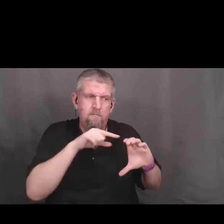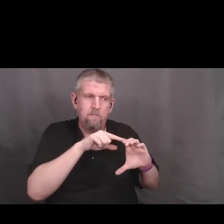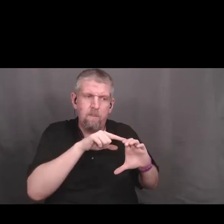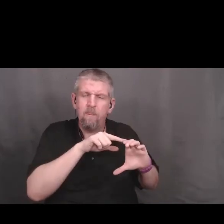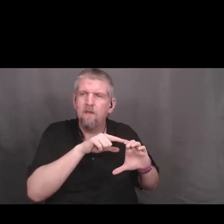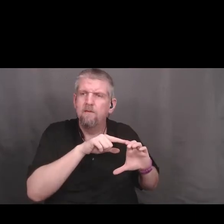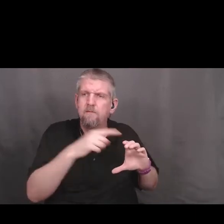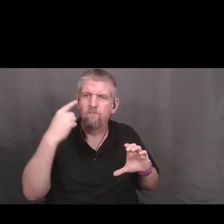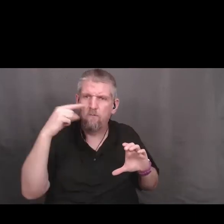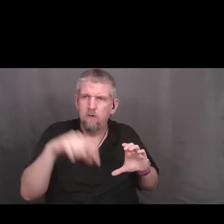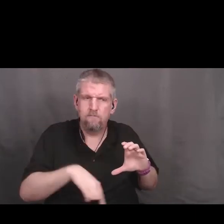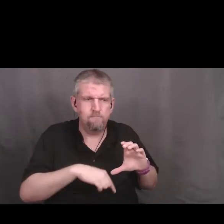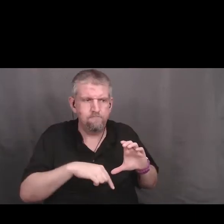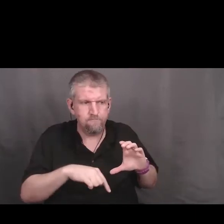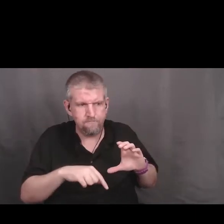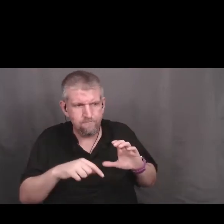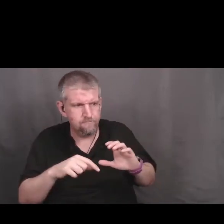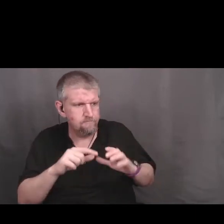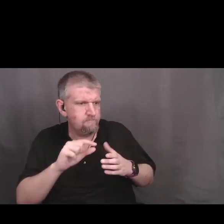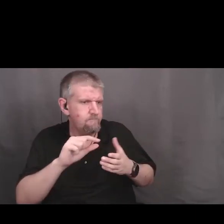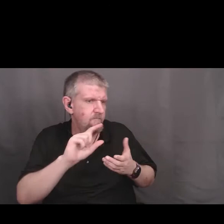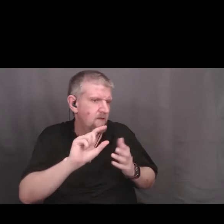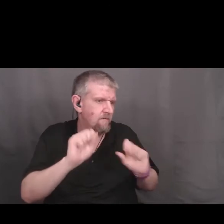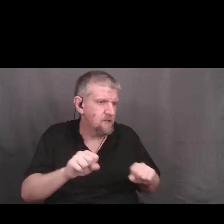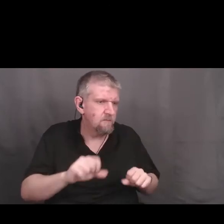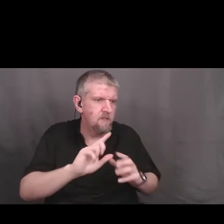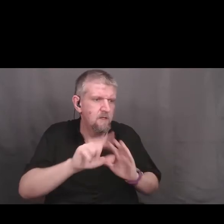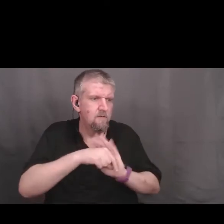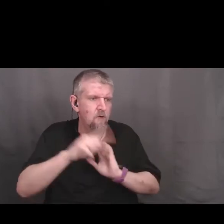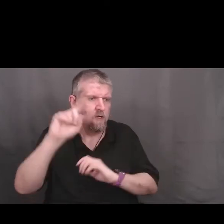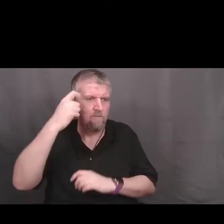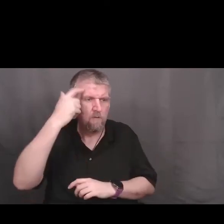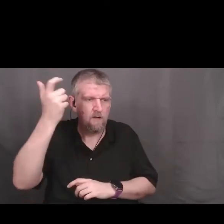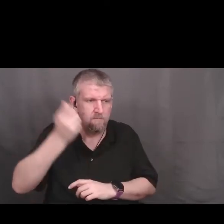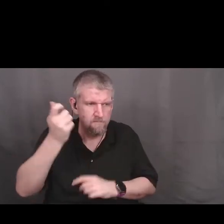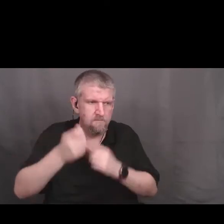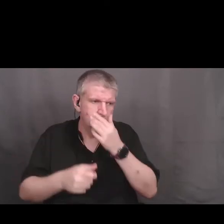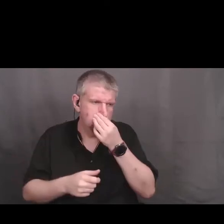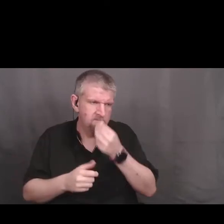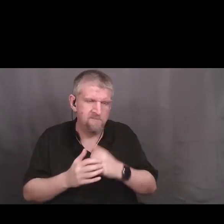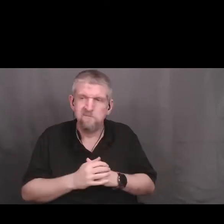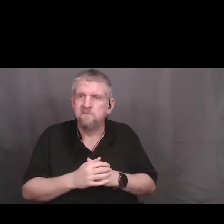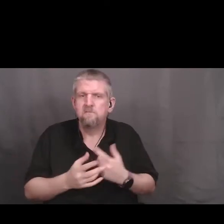of determining eligibility to receive government assistance or benefits, so, you can save money in that account